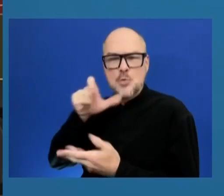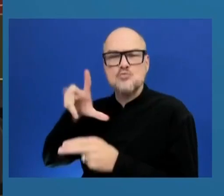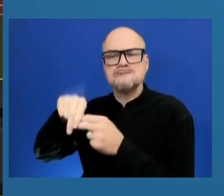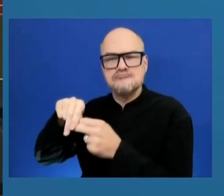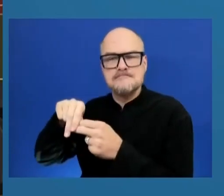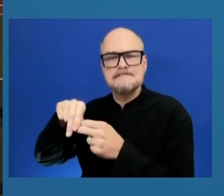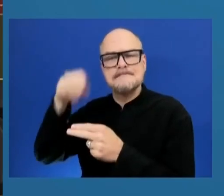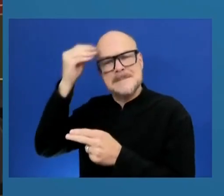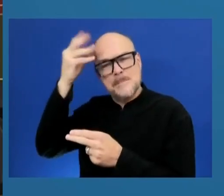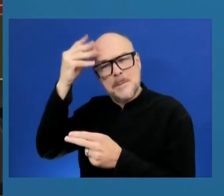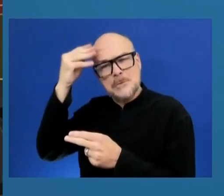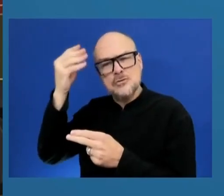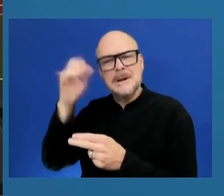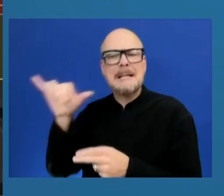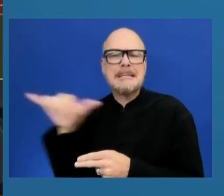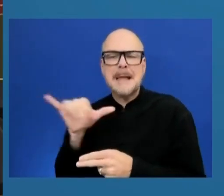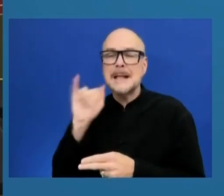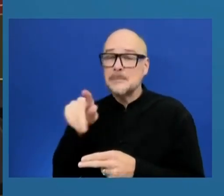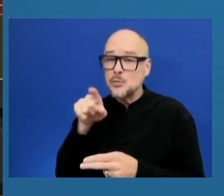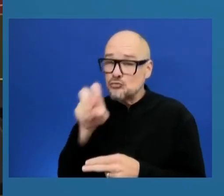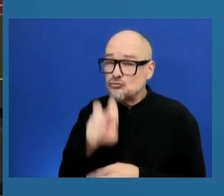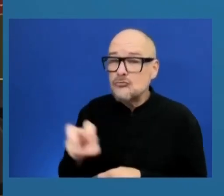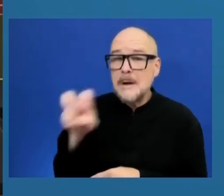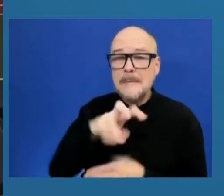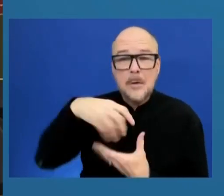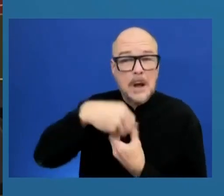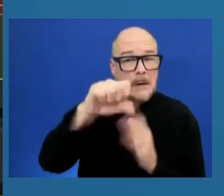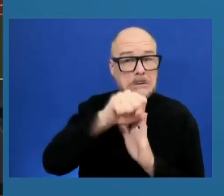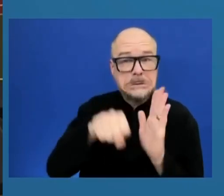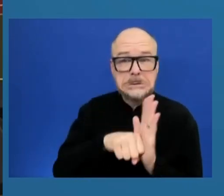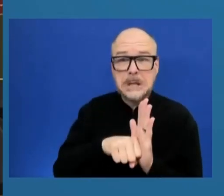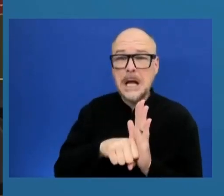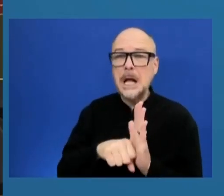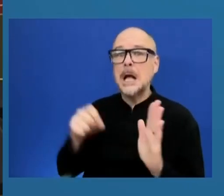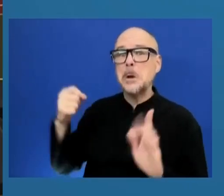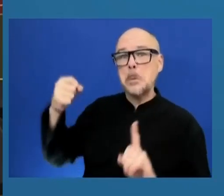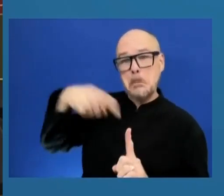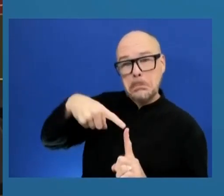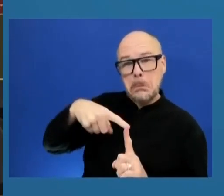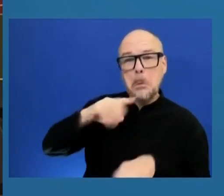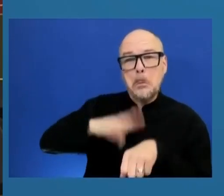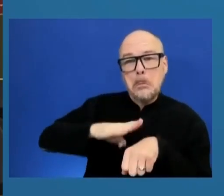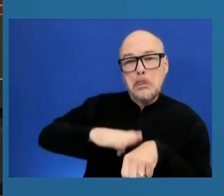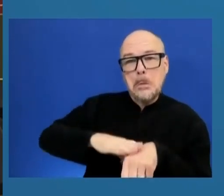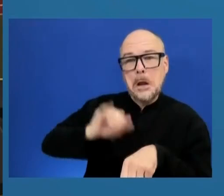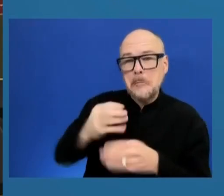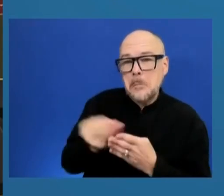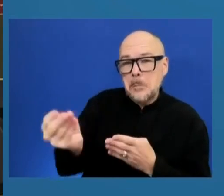and it allows us to identify is this suspicious or is this normal behavior. OK, um, Governor,